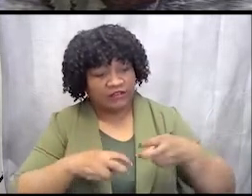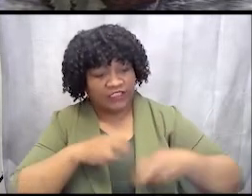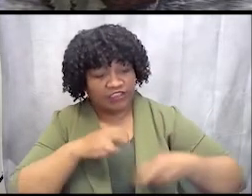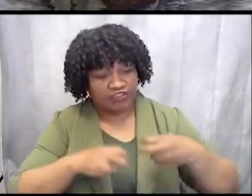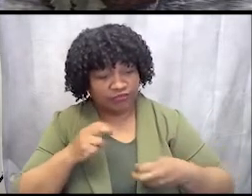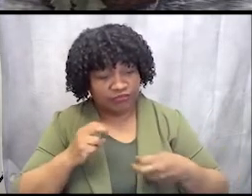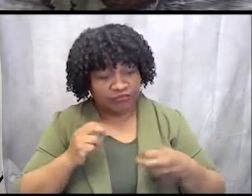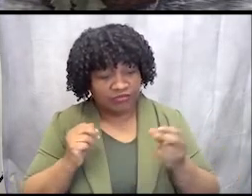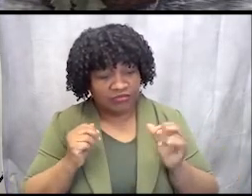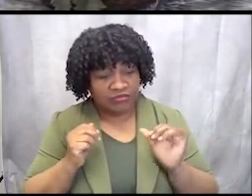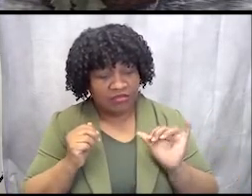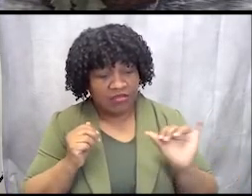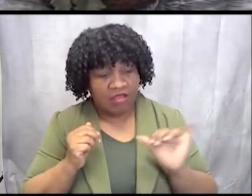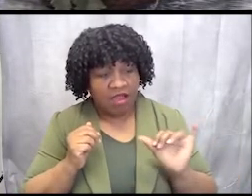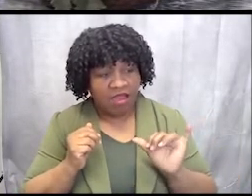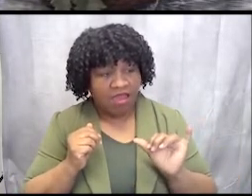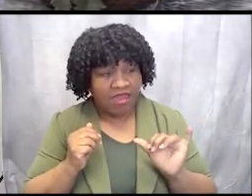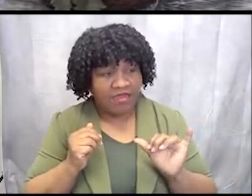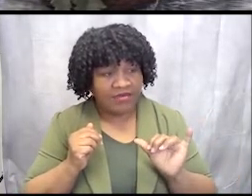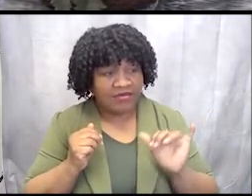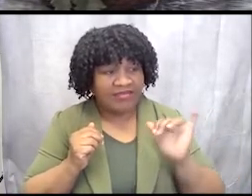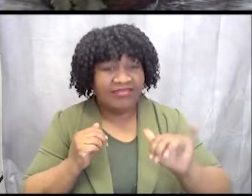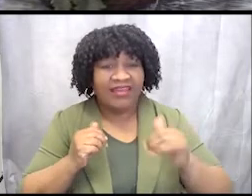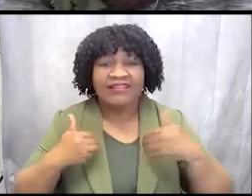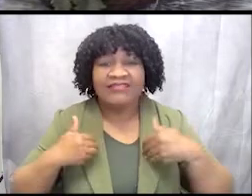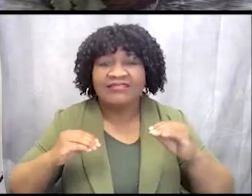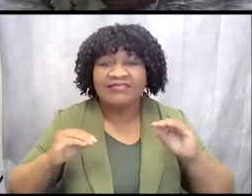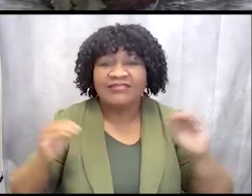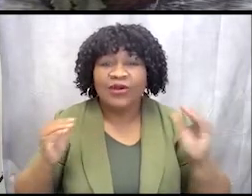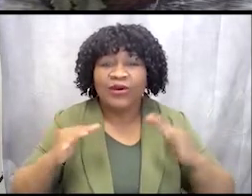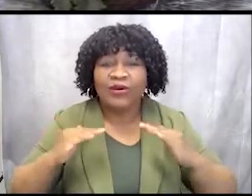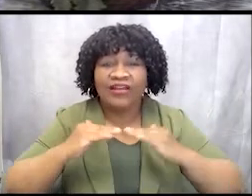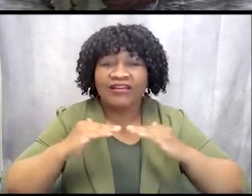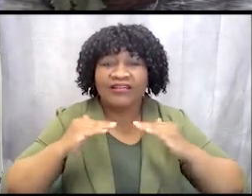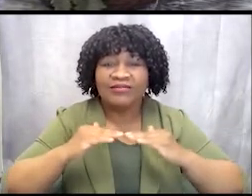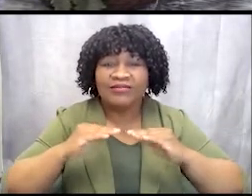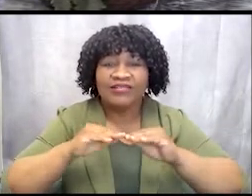like the lack of the equitable distribution of talent.